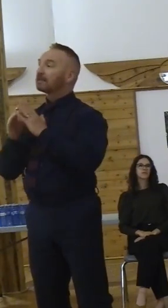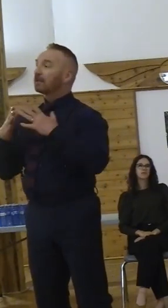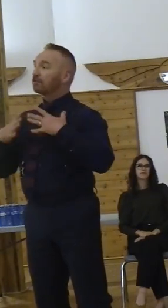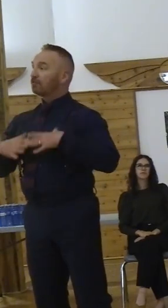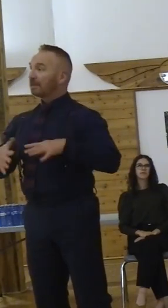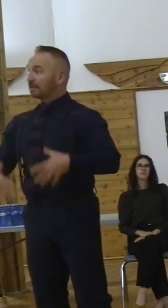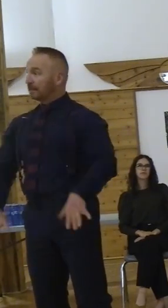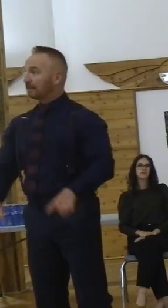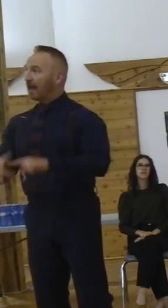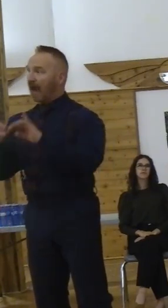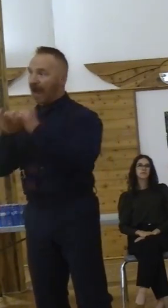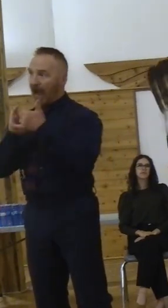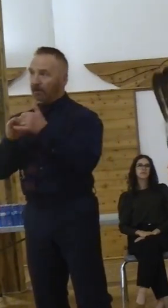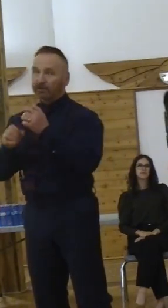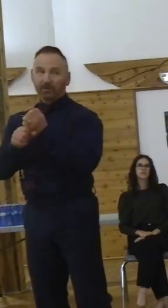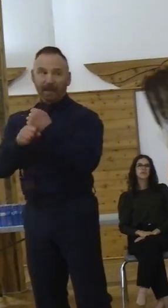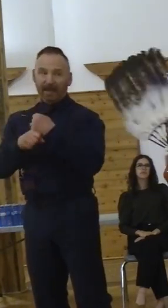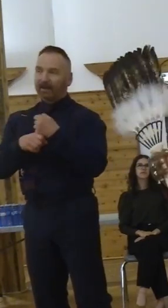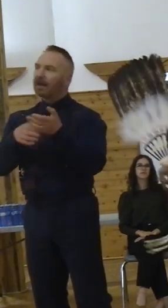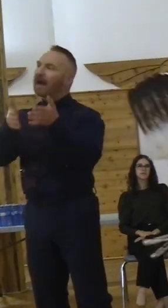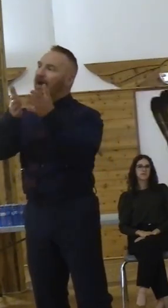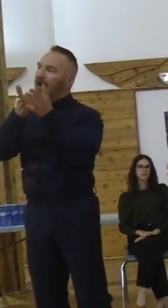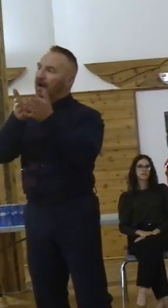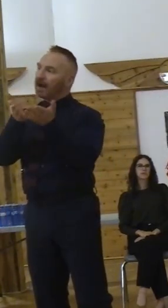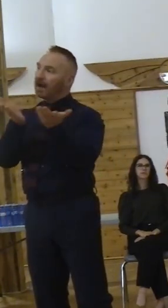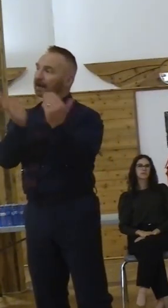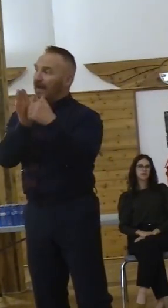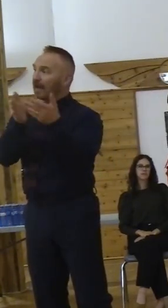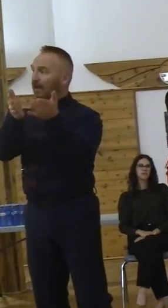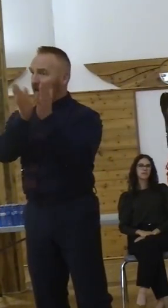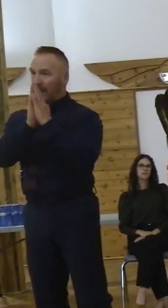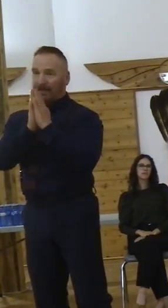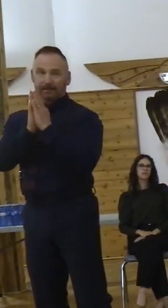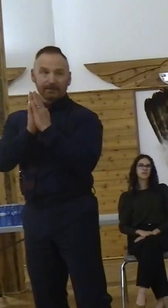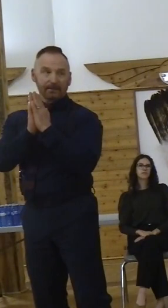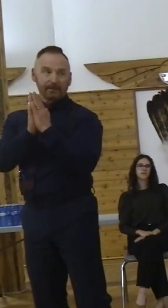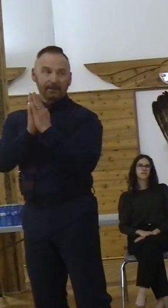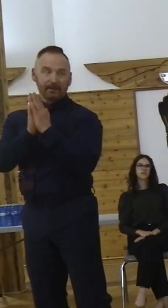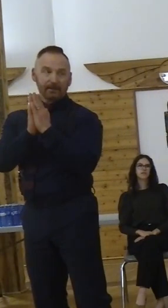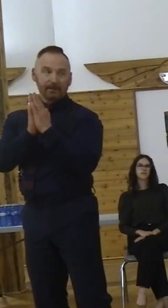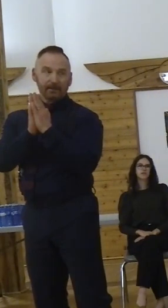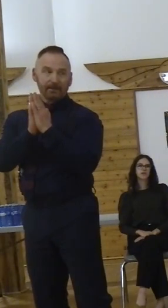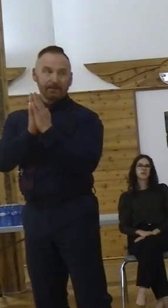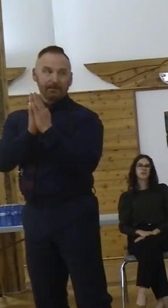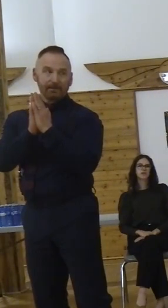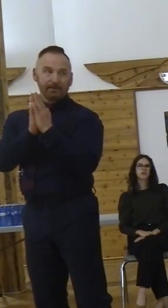So again, he asked Creator, the dresses are made, what do we do now?